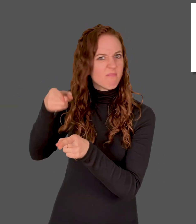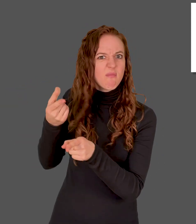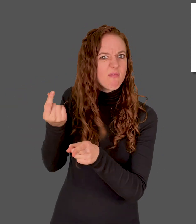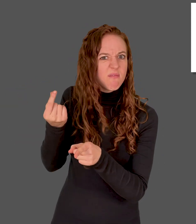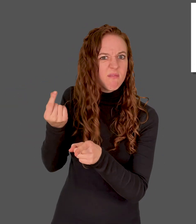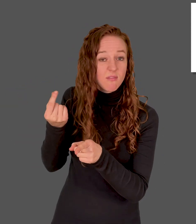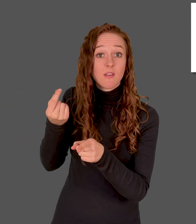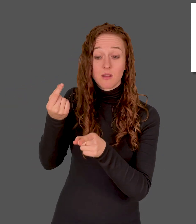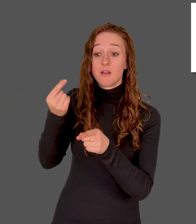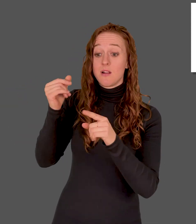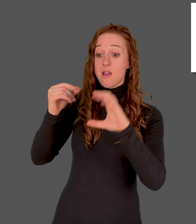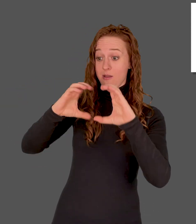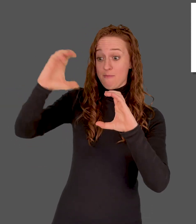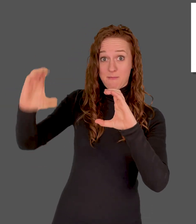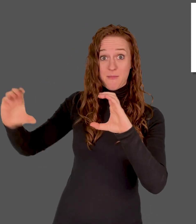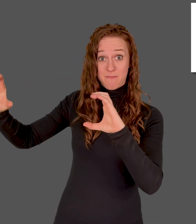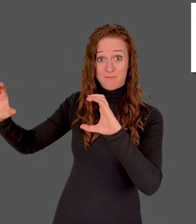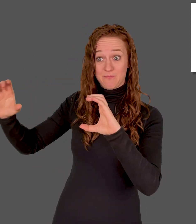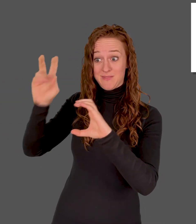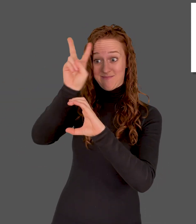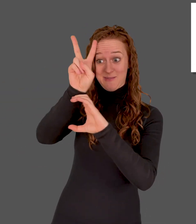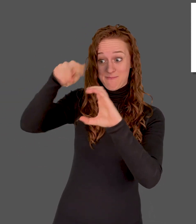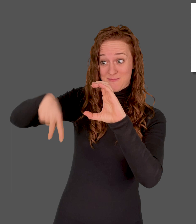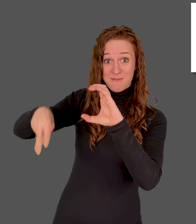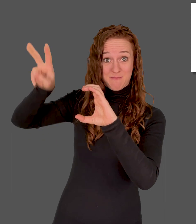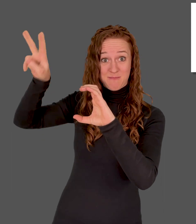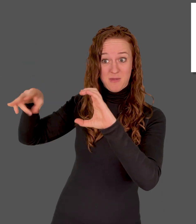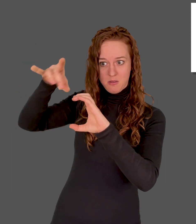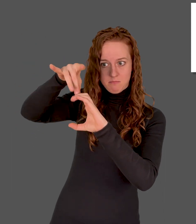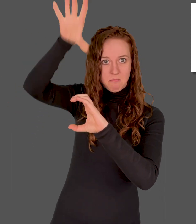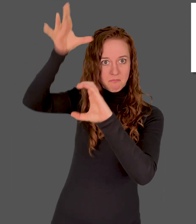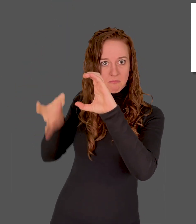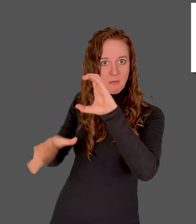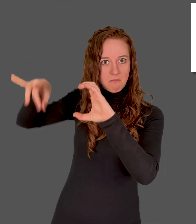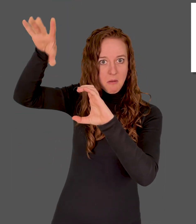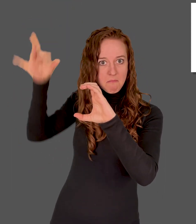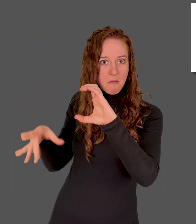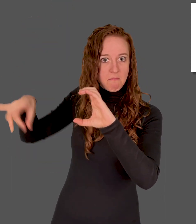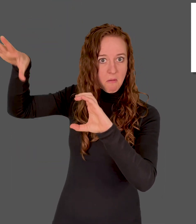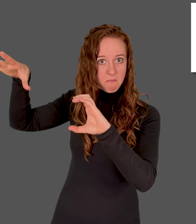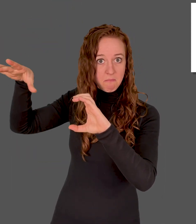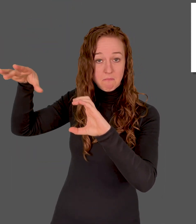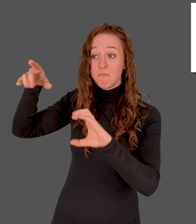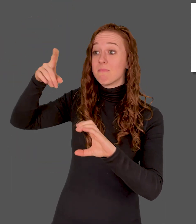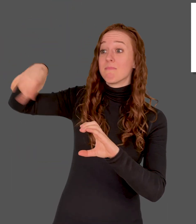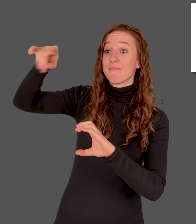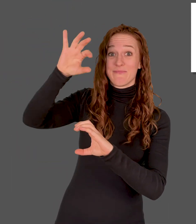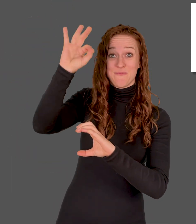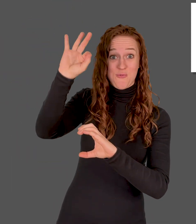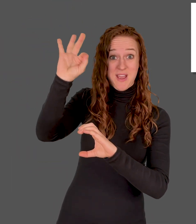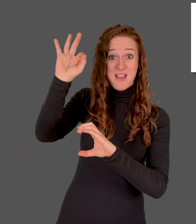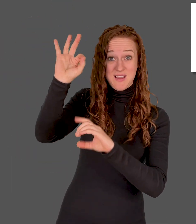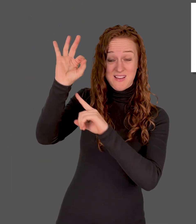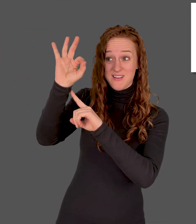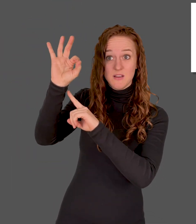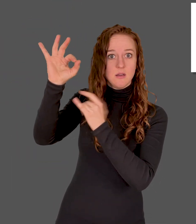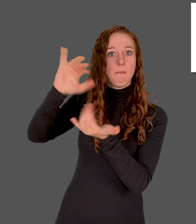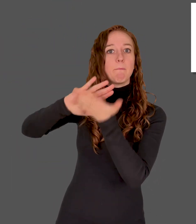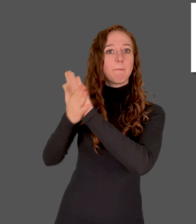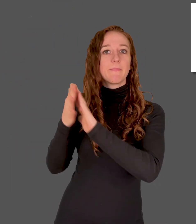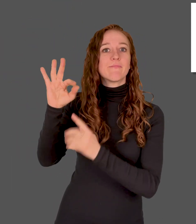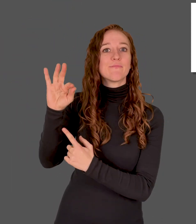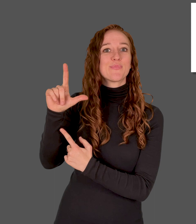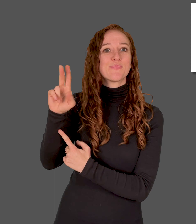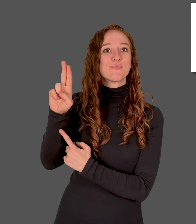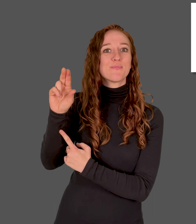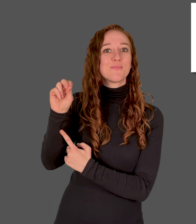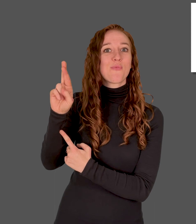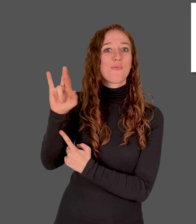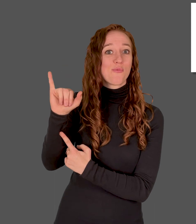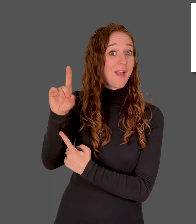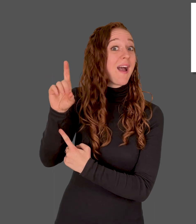and it started spitting out fluorine atoms from these compounds to form fluoride,